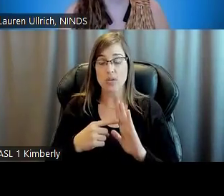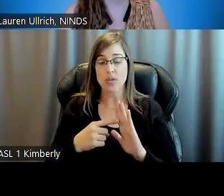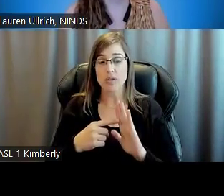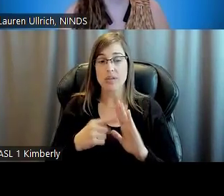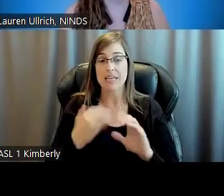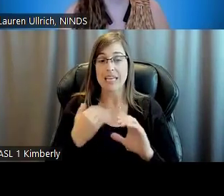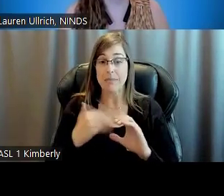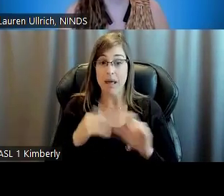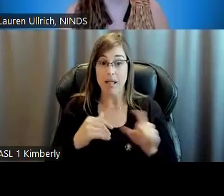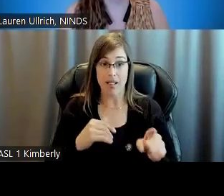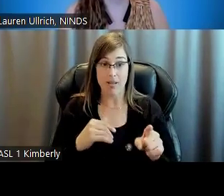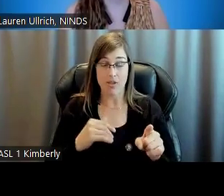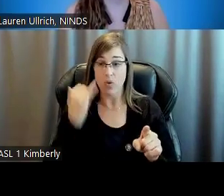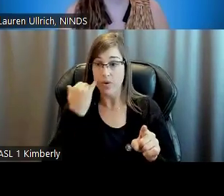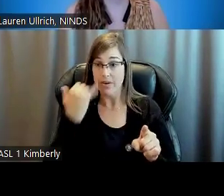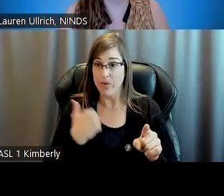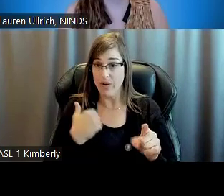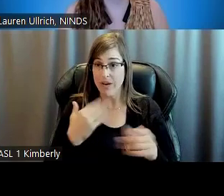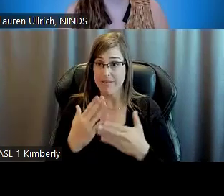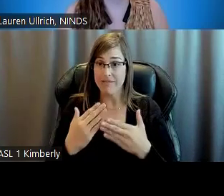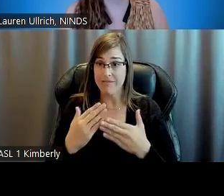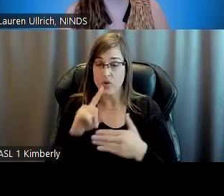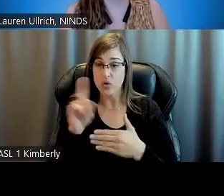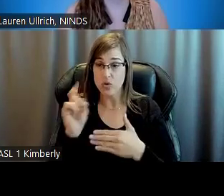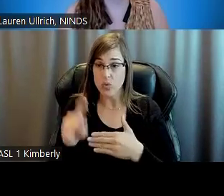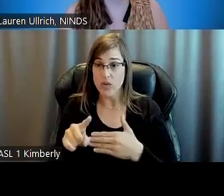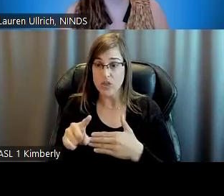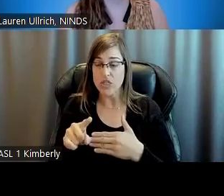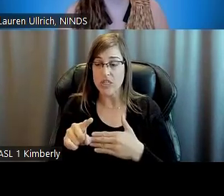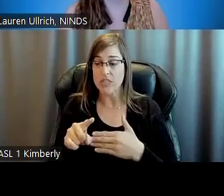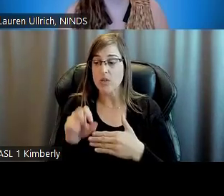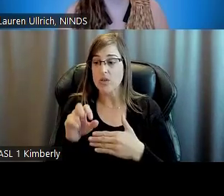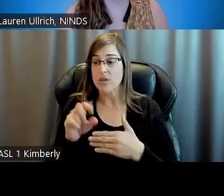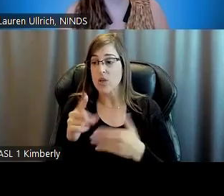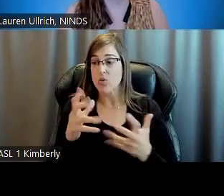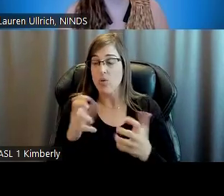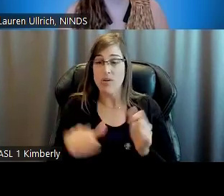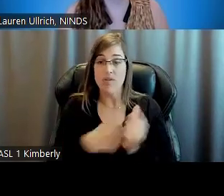So if you have some questions that you would like to follow up with,